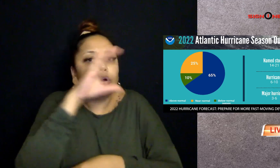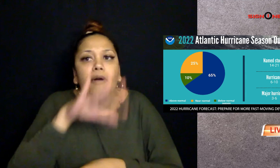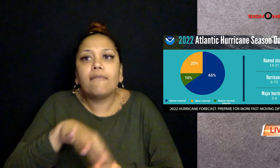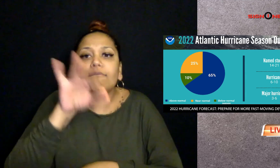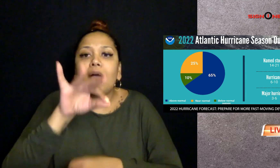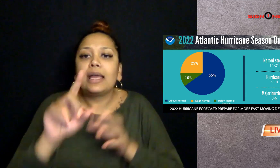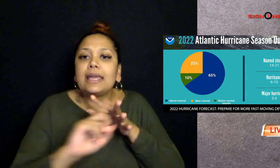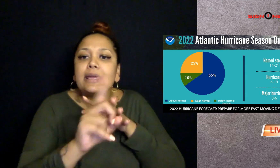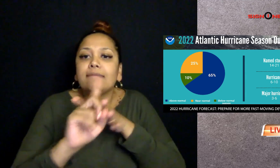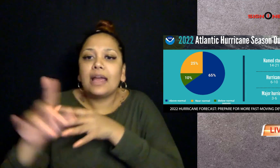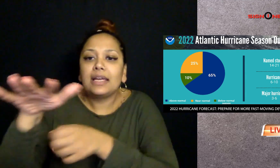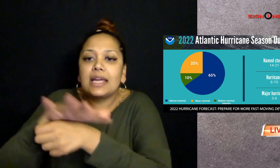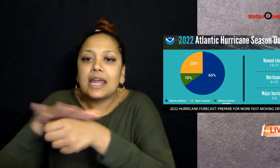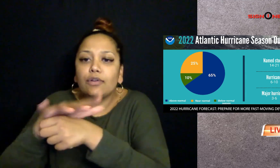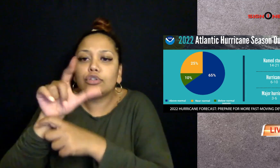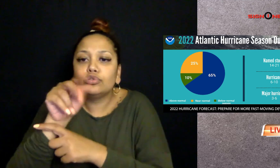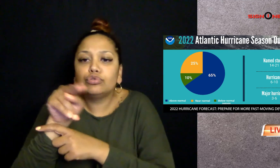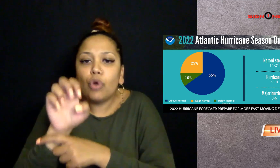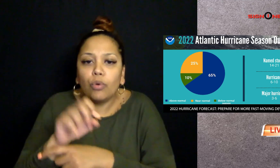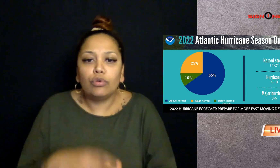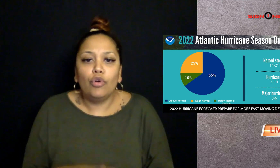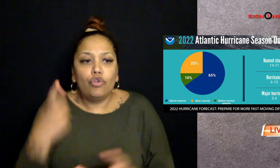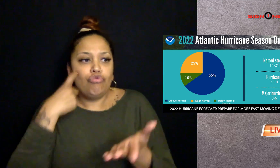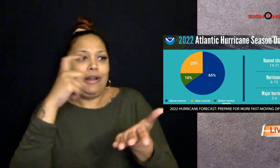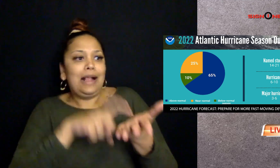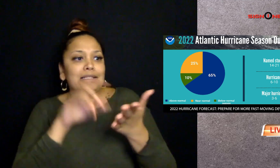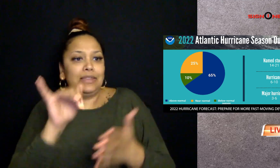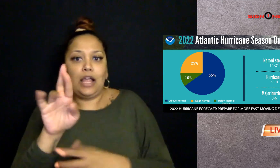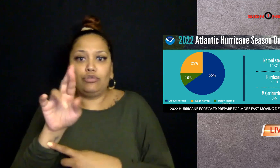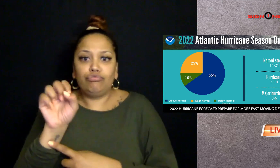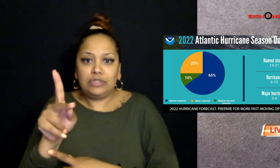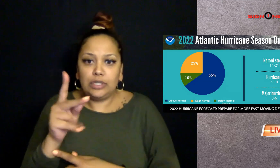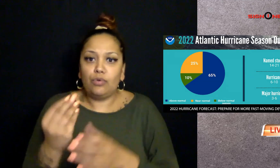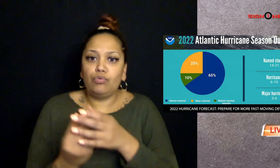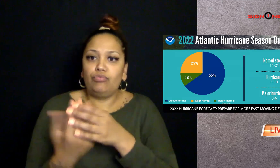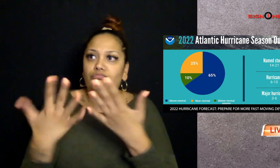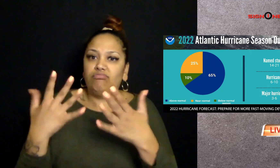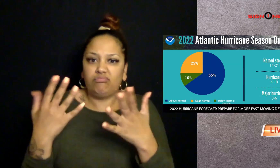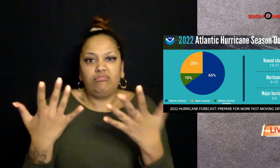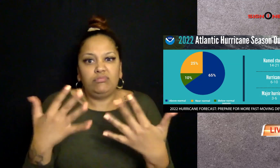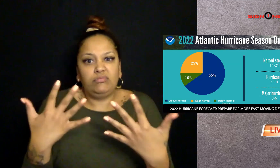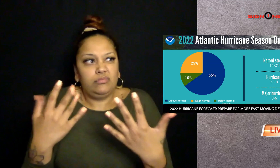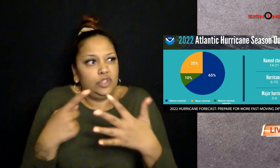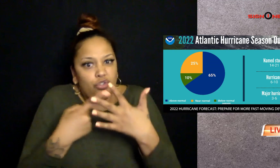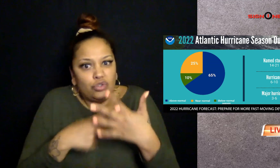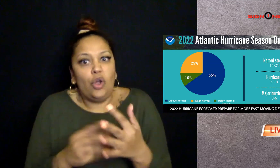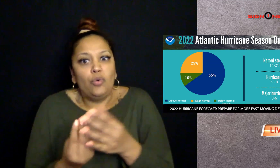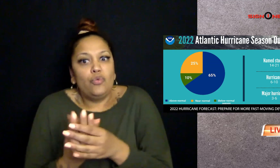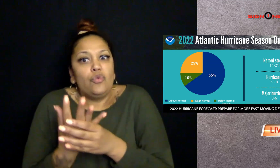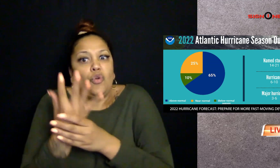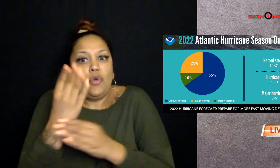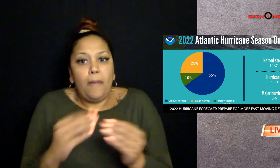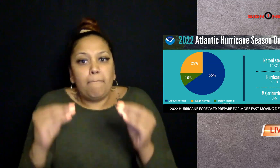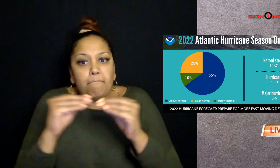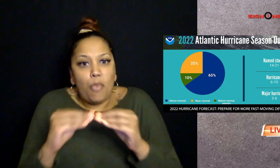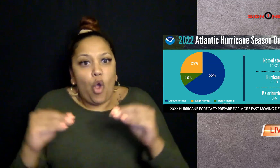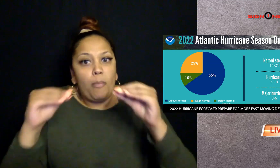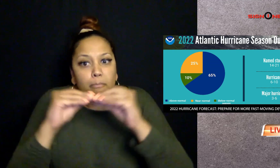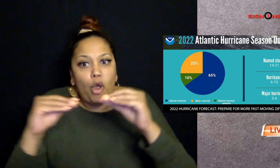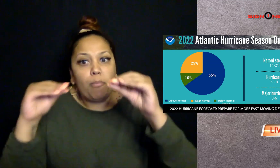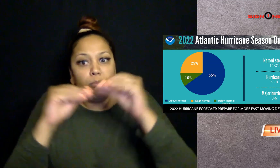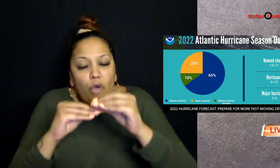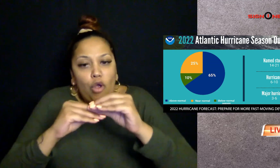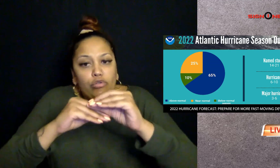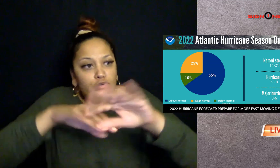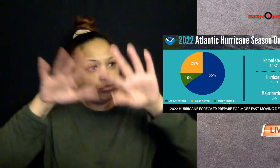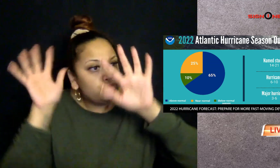the risk of a hurricane where you live now locate evacuation zones and realize the risk